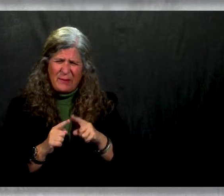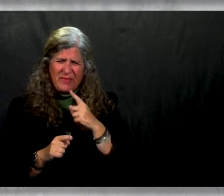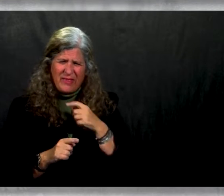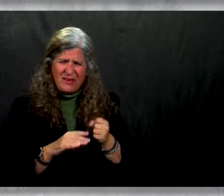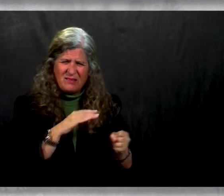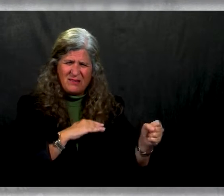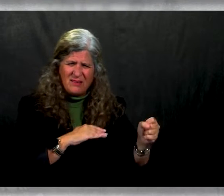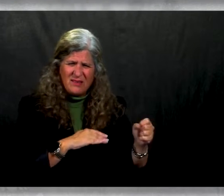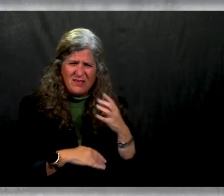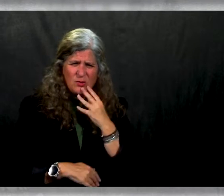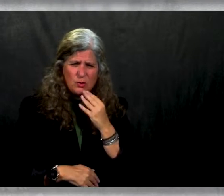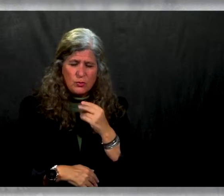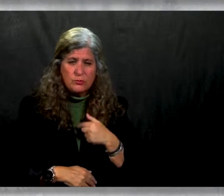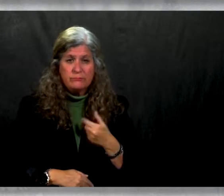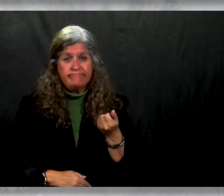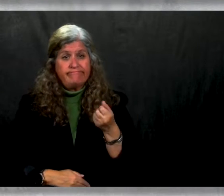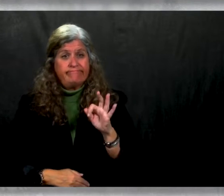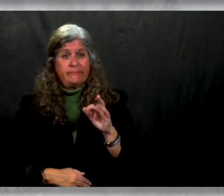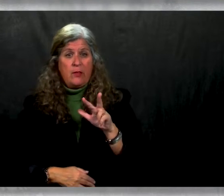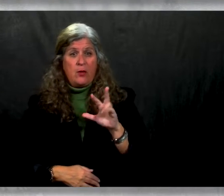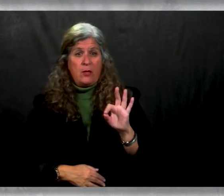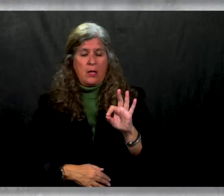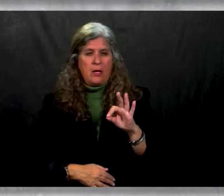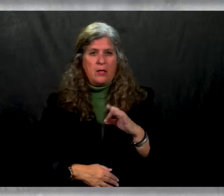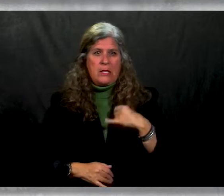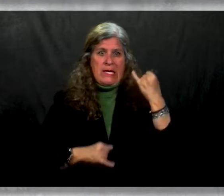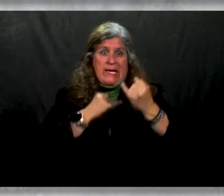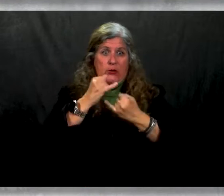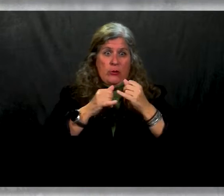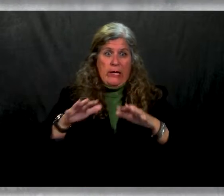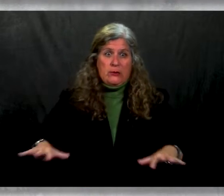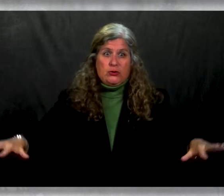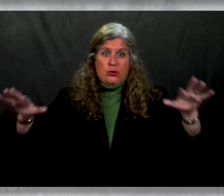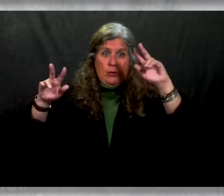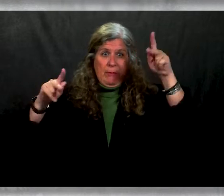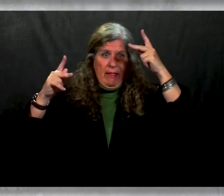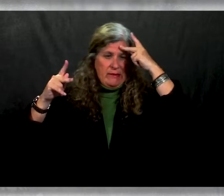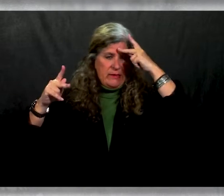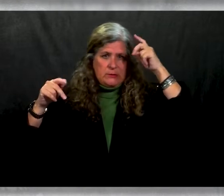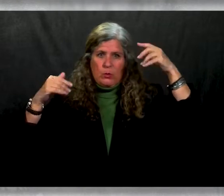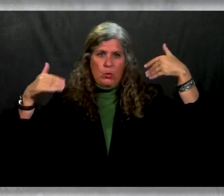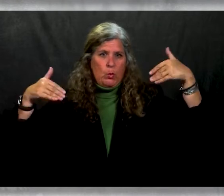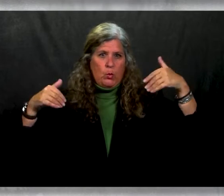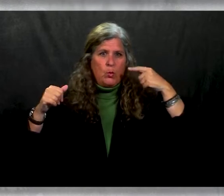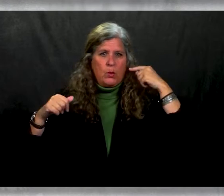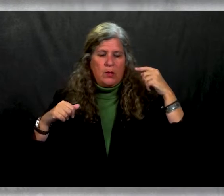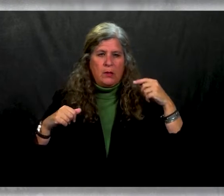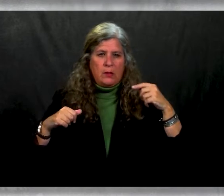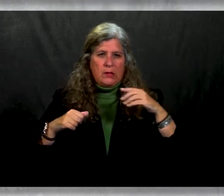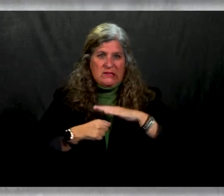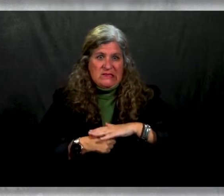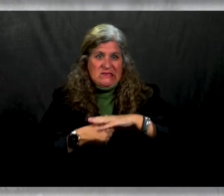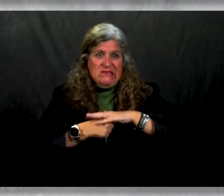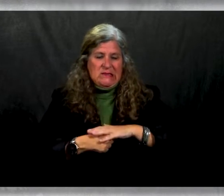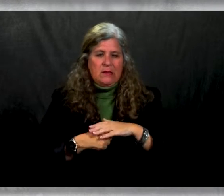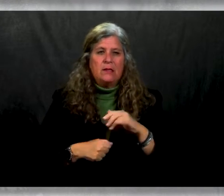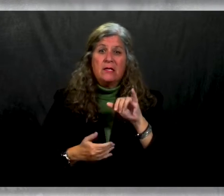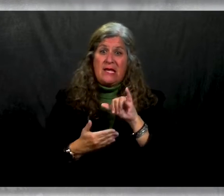At the beginning of 1939, international tensions were extremely high. It was in this context that Hitler gave his infamous Reichstag speech